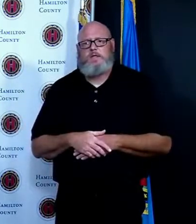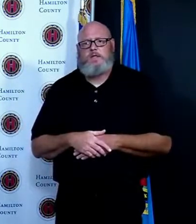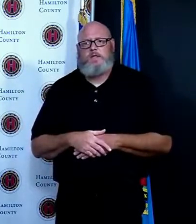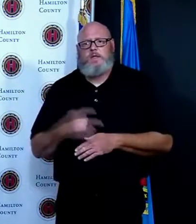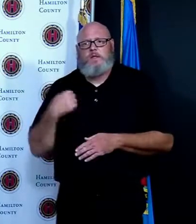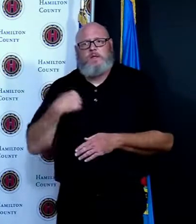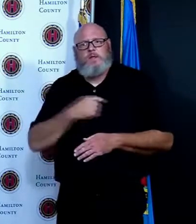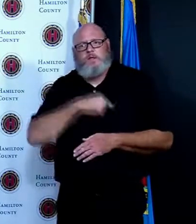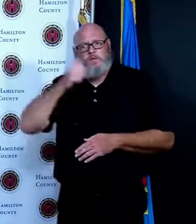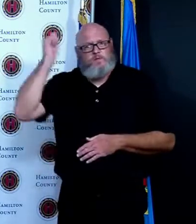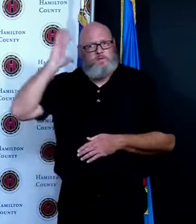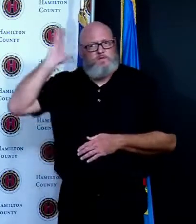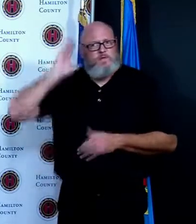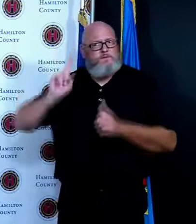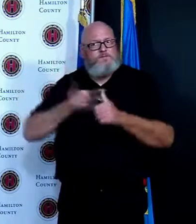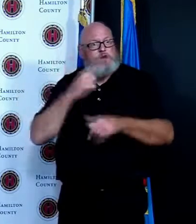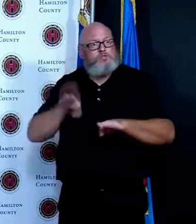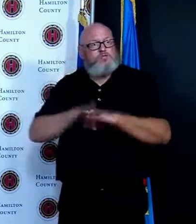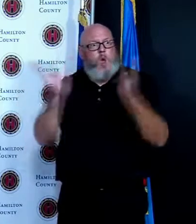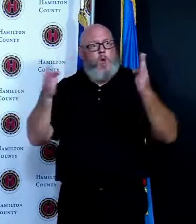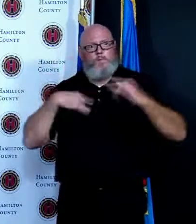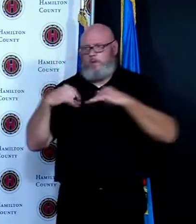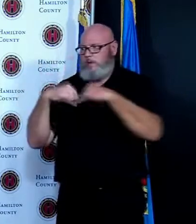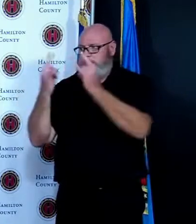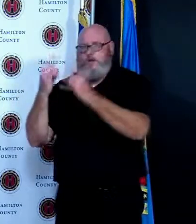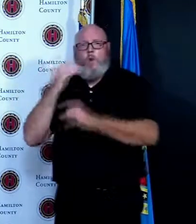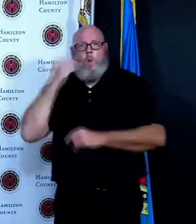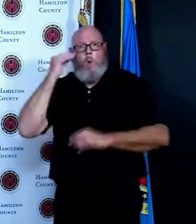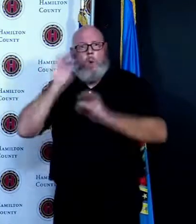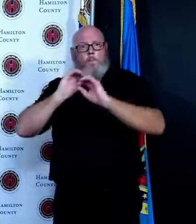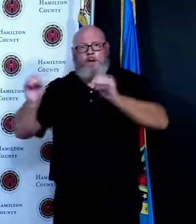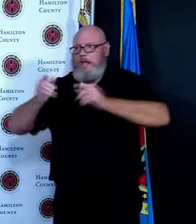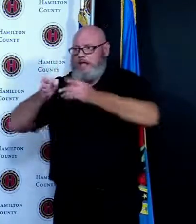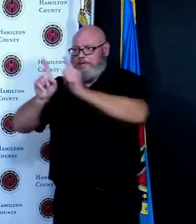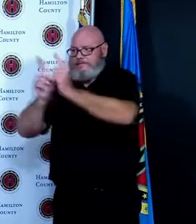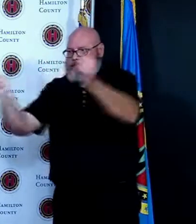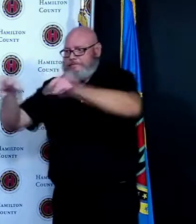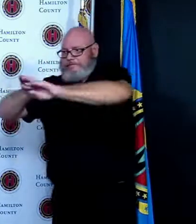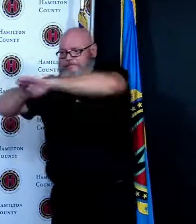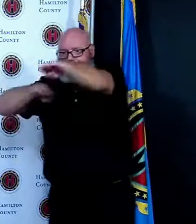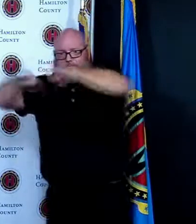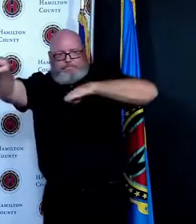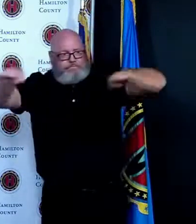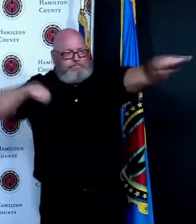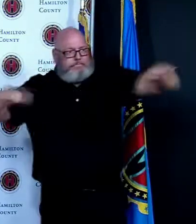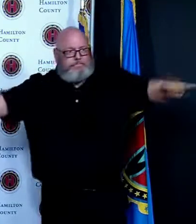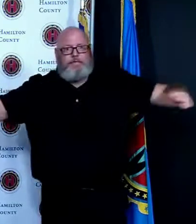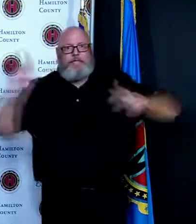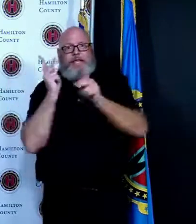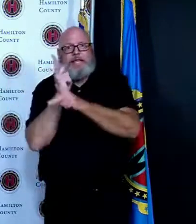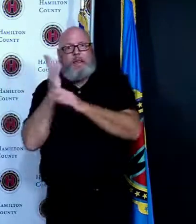very first actions we took extra very quickly was to provide funding to allow homeless